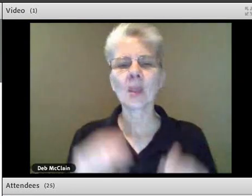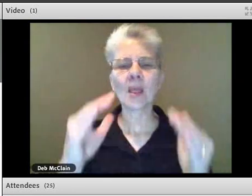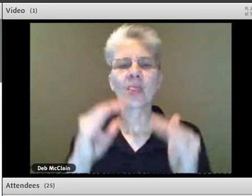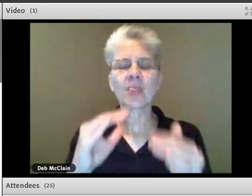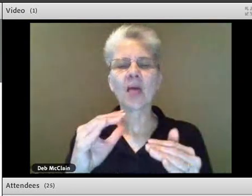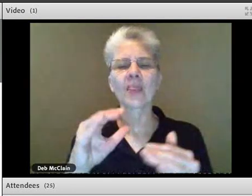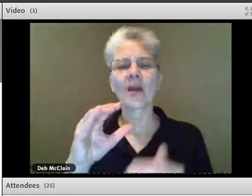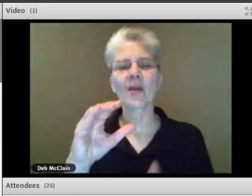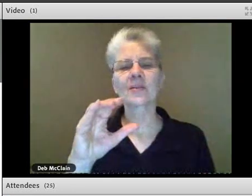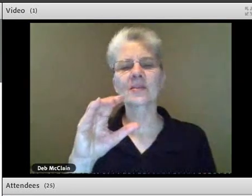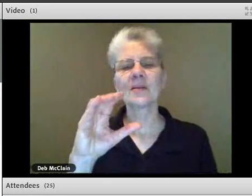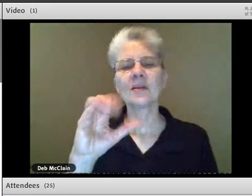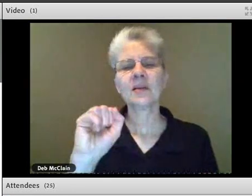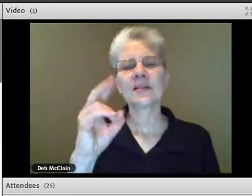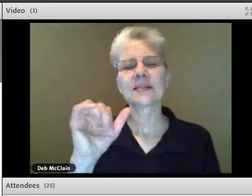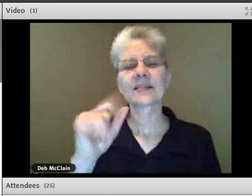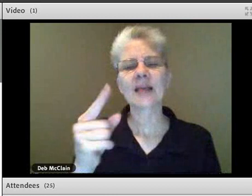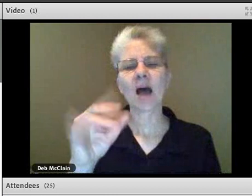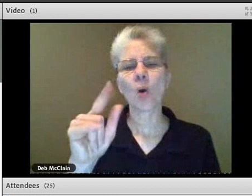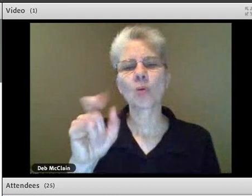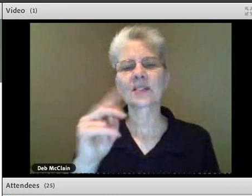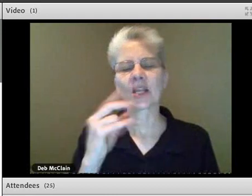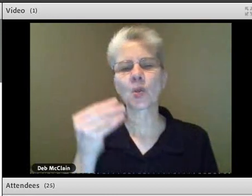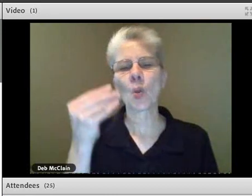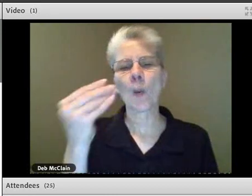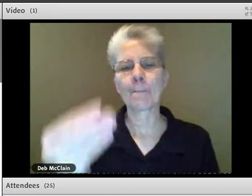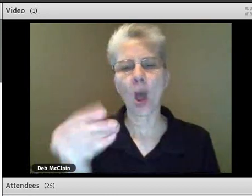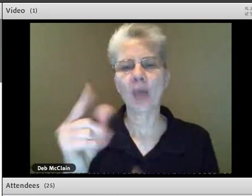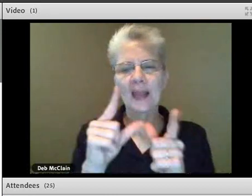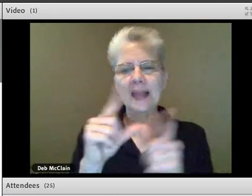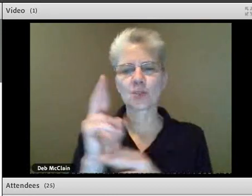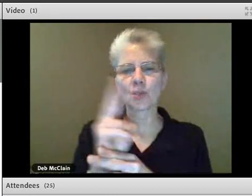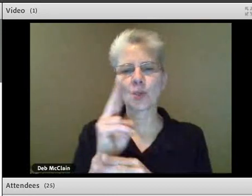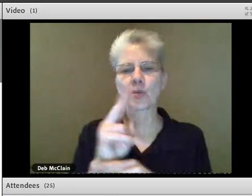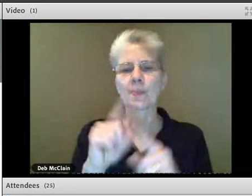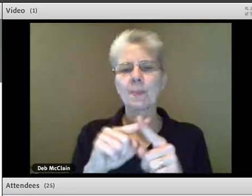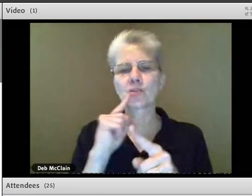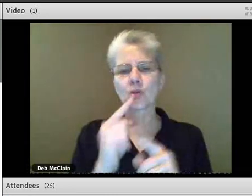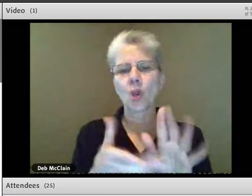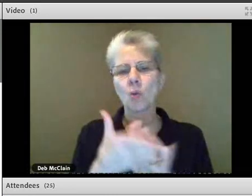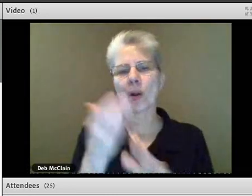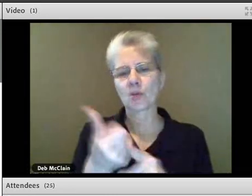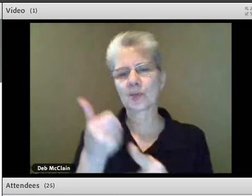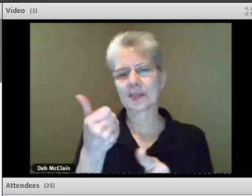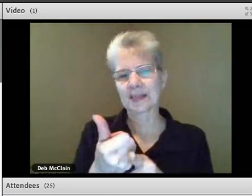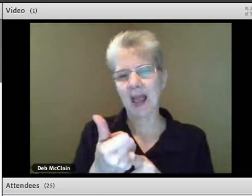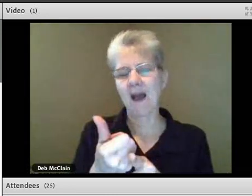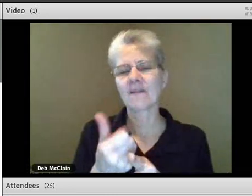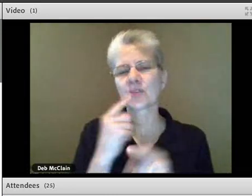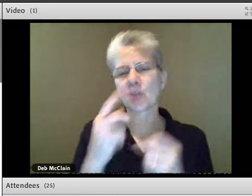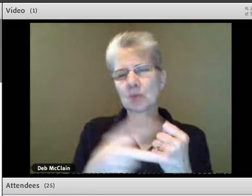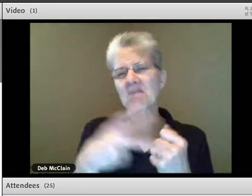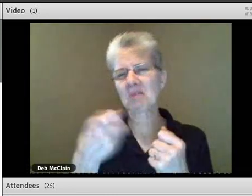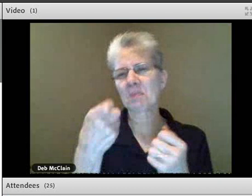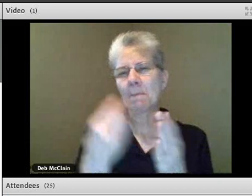and that's where you bought the license to use the software, but you're going to run it on your own equipment, so you save a little bit of money.